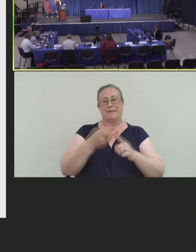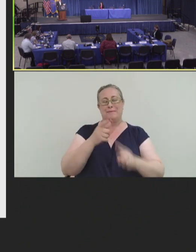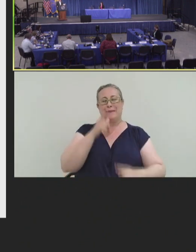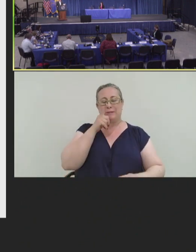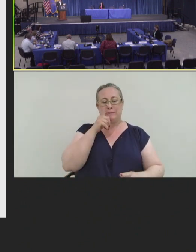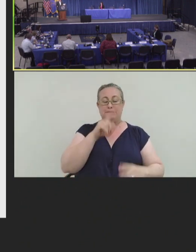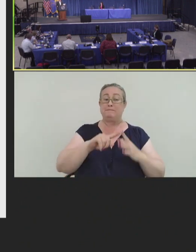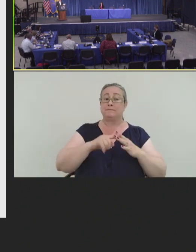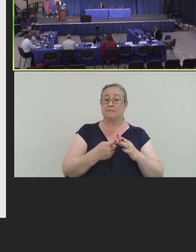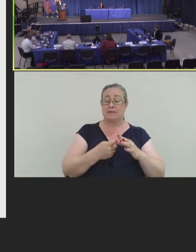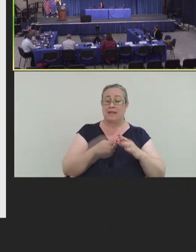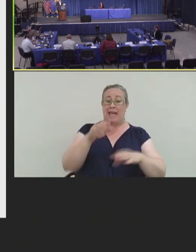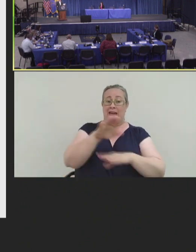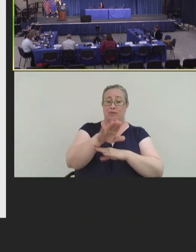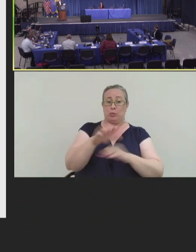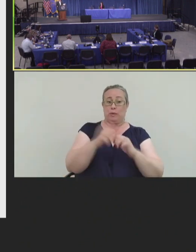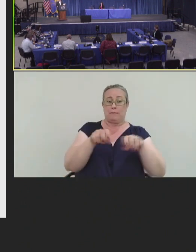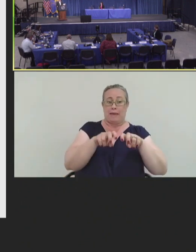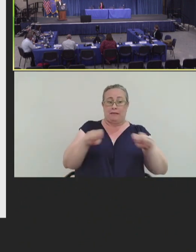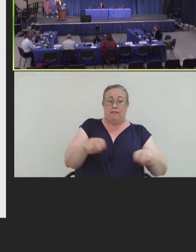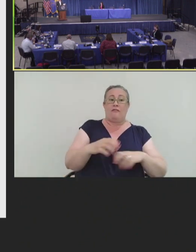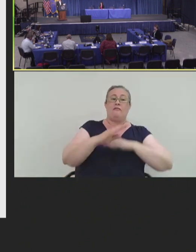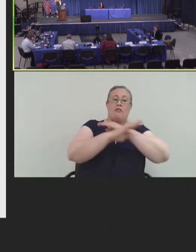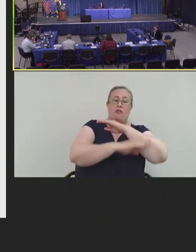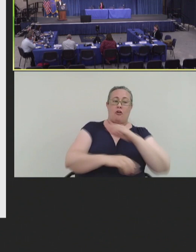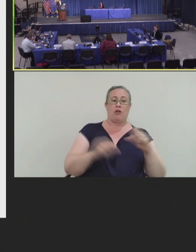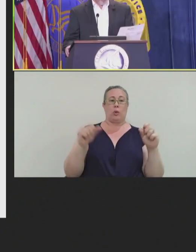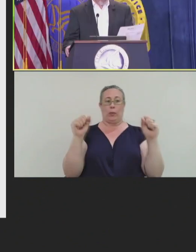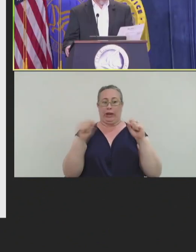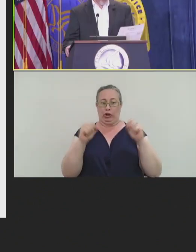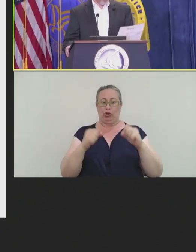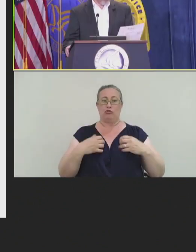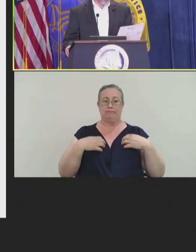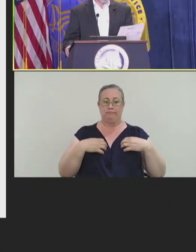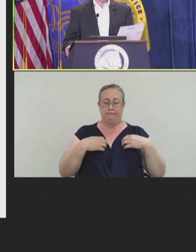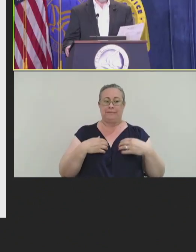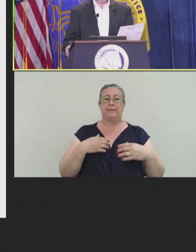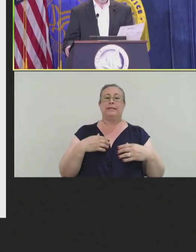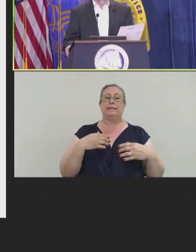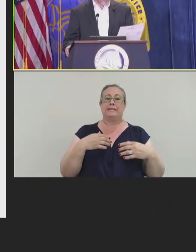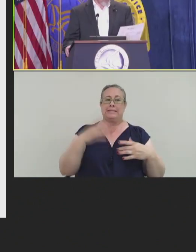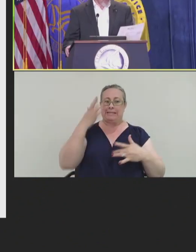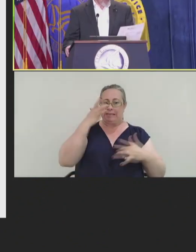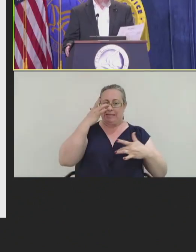with the panel, Fall and Winter Respiratory Diseases: The Vaccination Season Ahead.